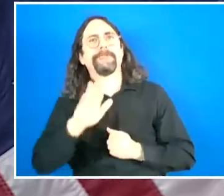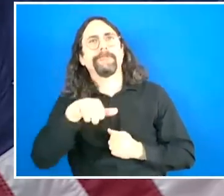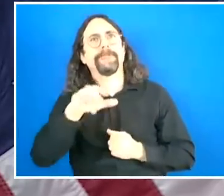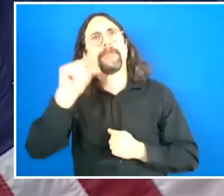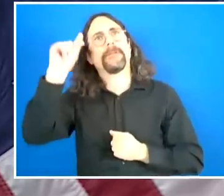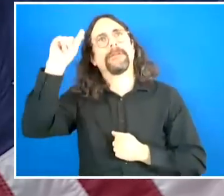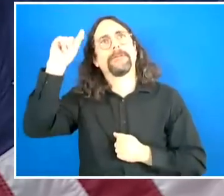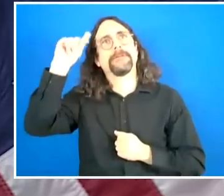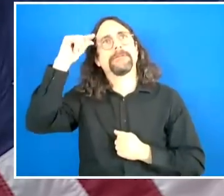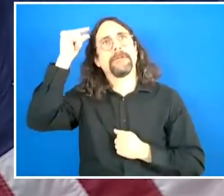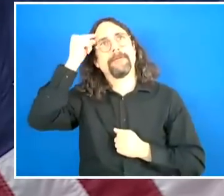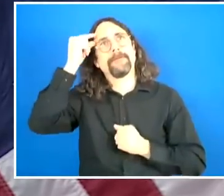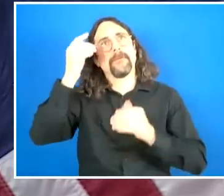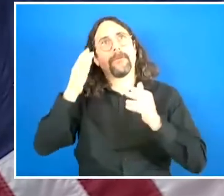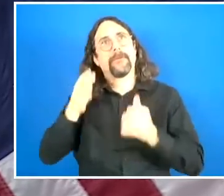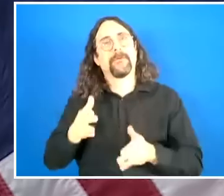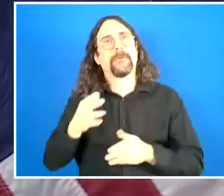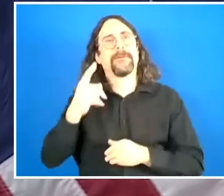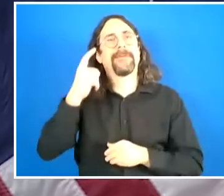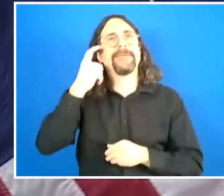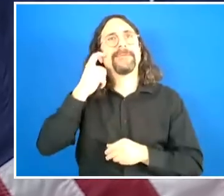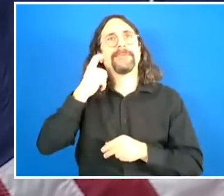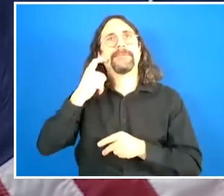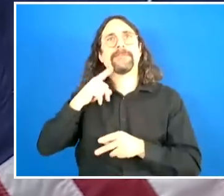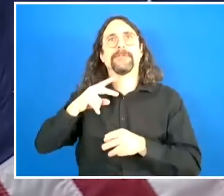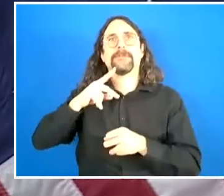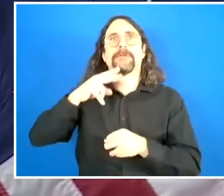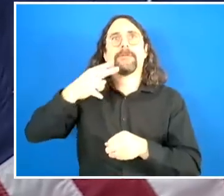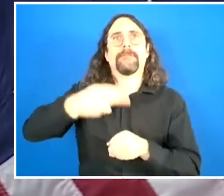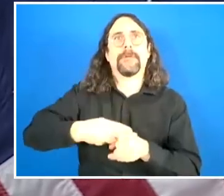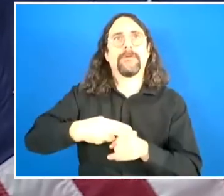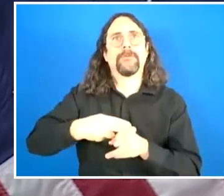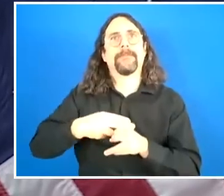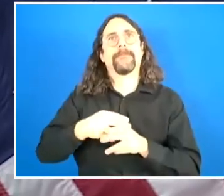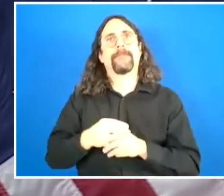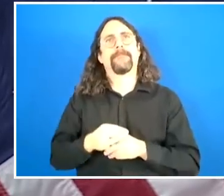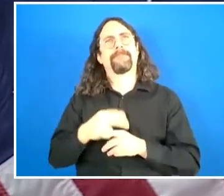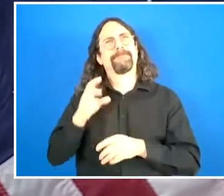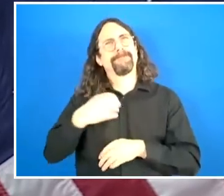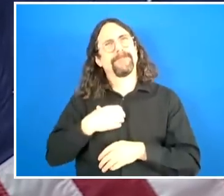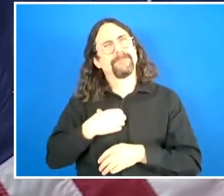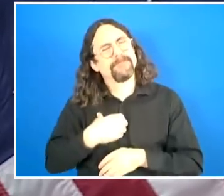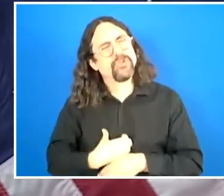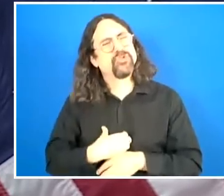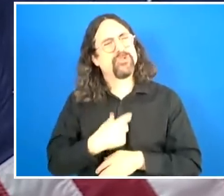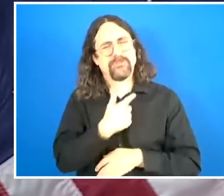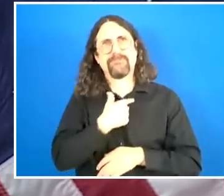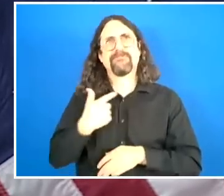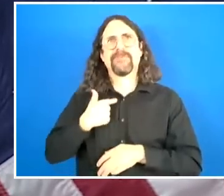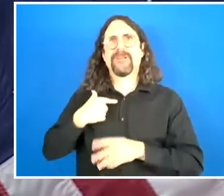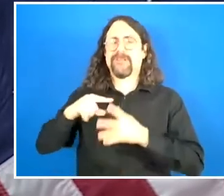HE WISHED HE HAD